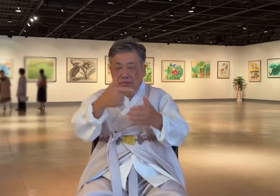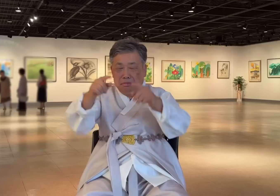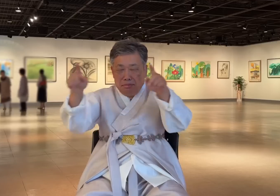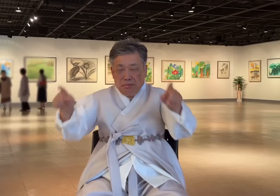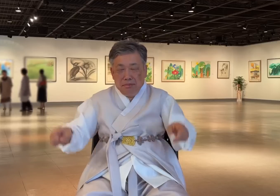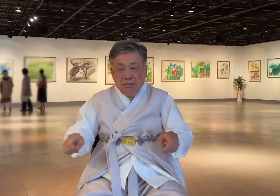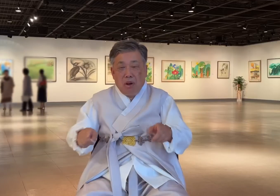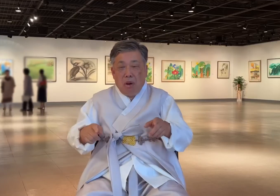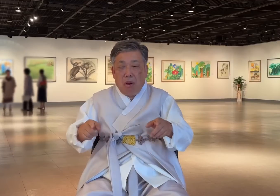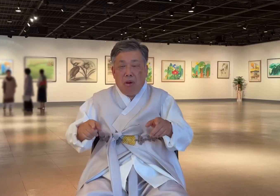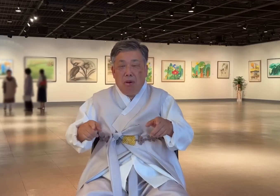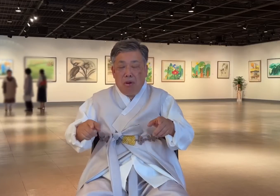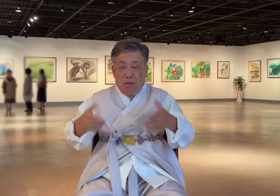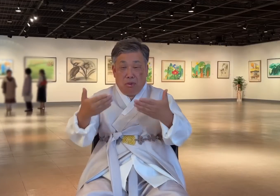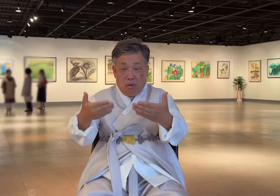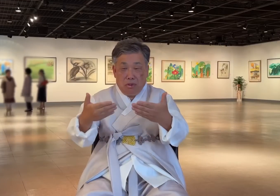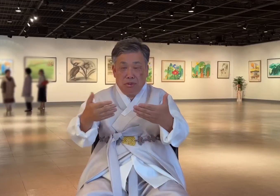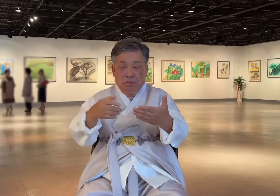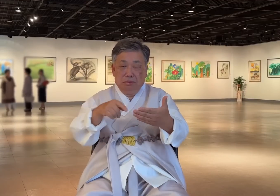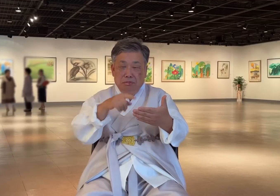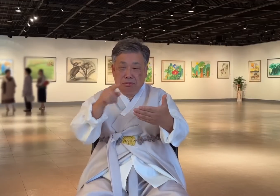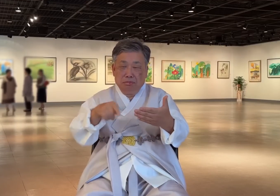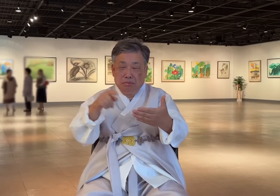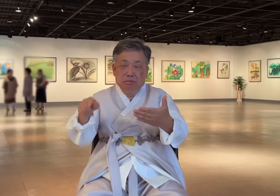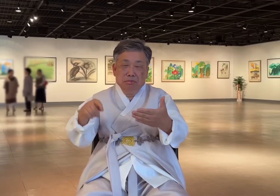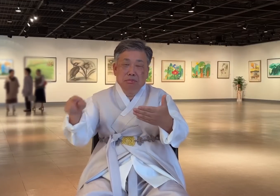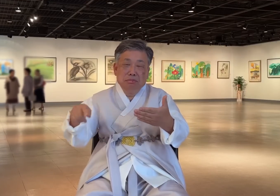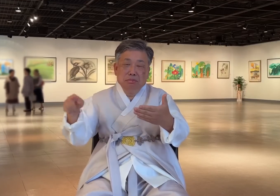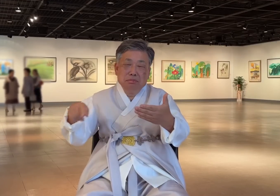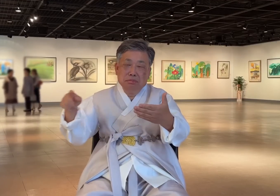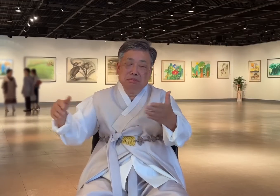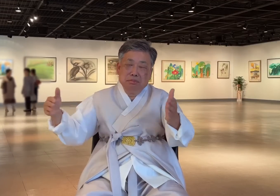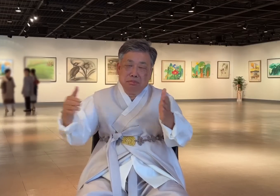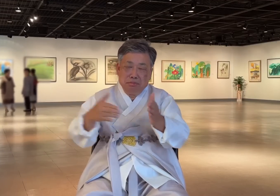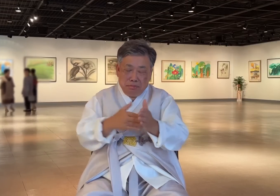He looked at the picture and circled it without saying anything.